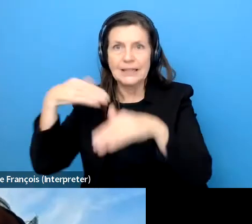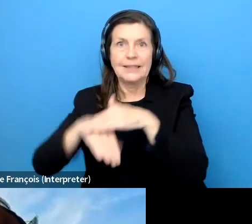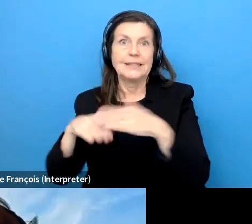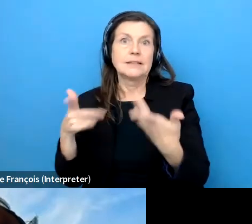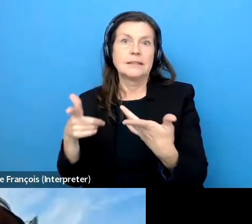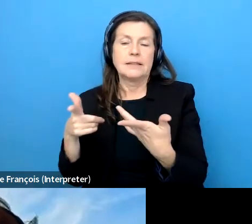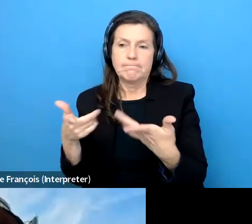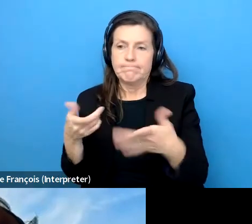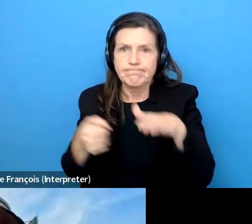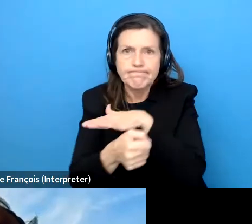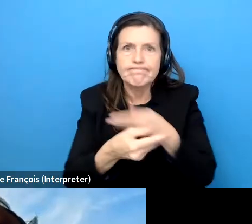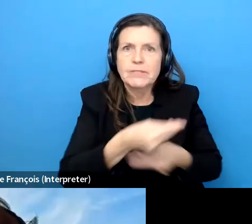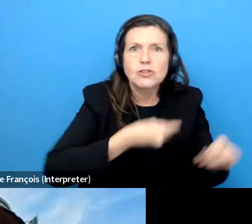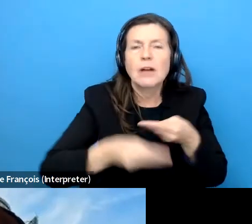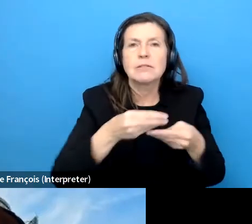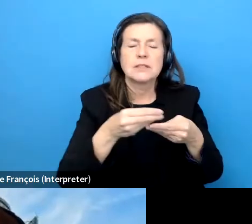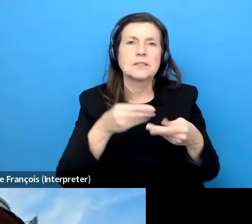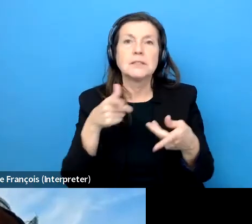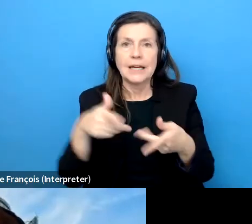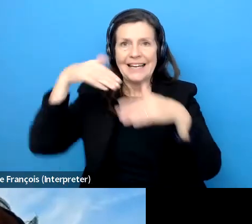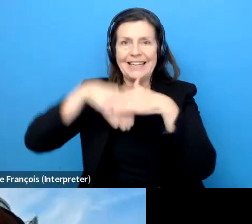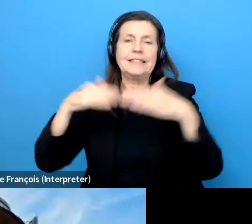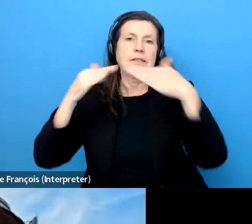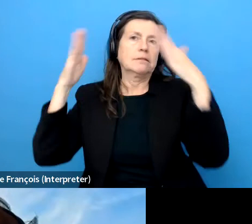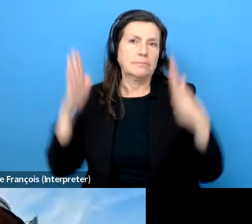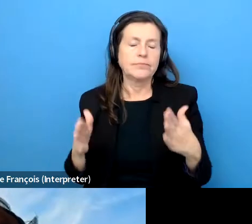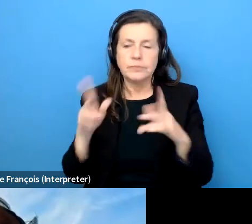Orphanage tourism and volunteering may play a role in driving